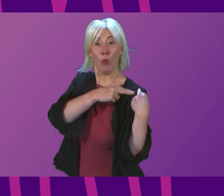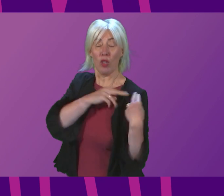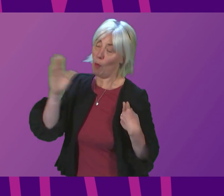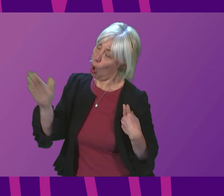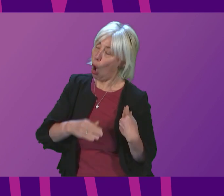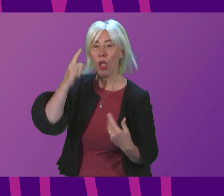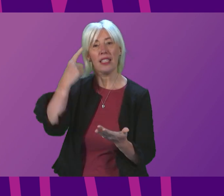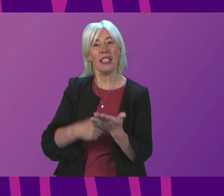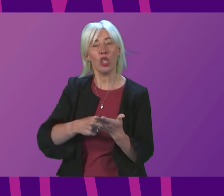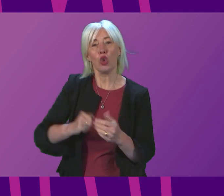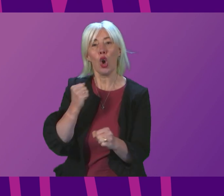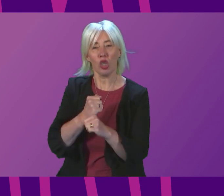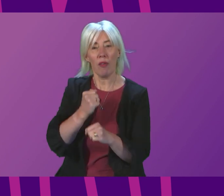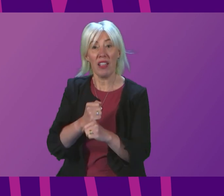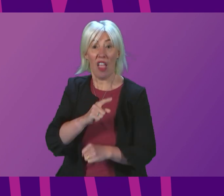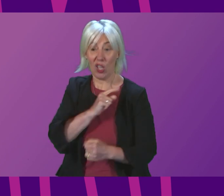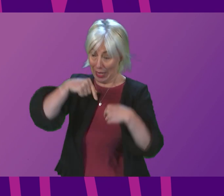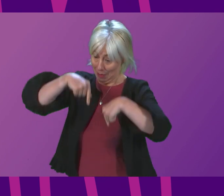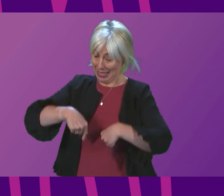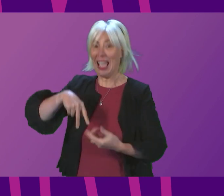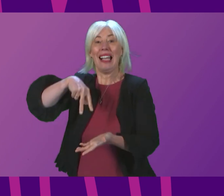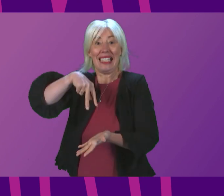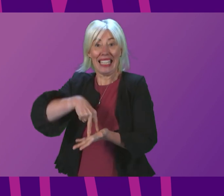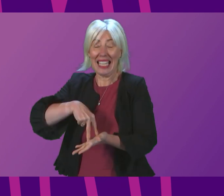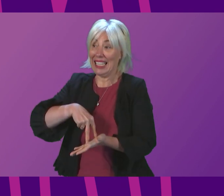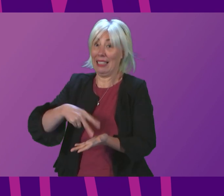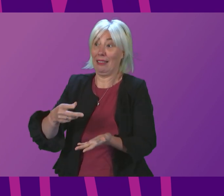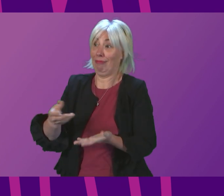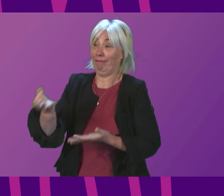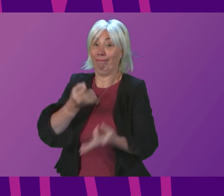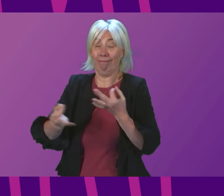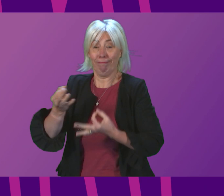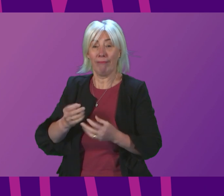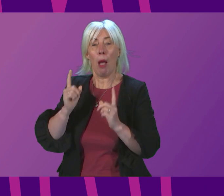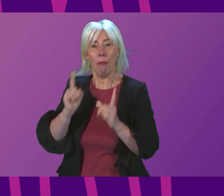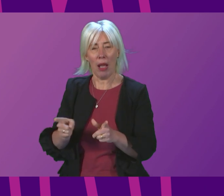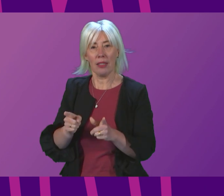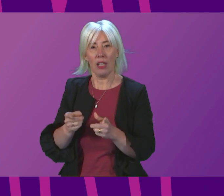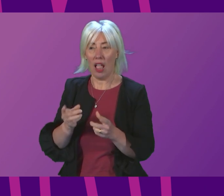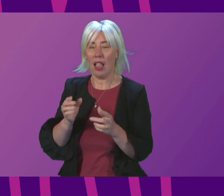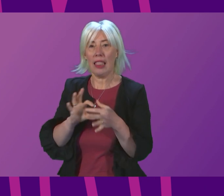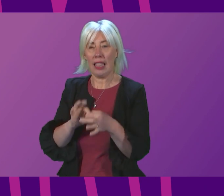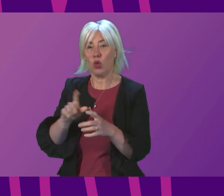That is why I am standing here answering questions. I turn to the substance of the issue.